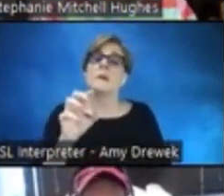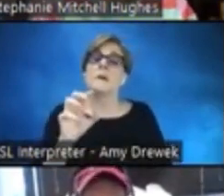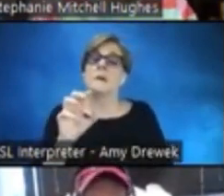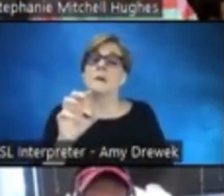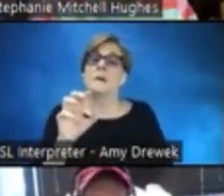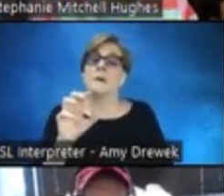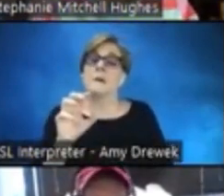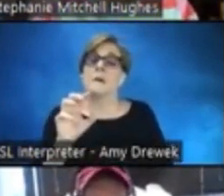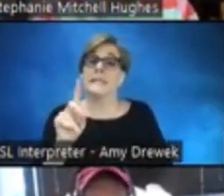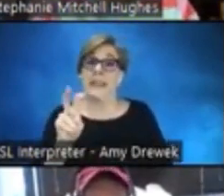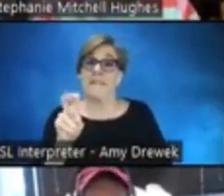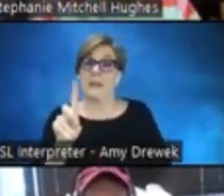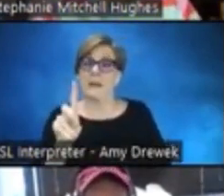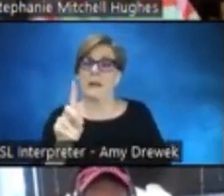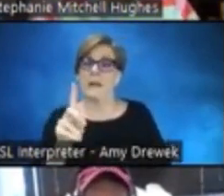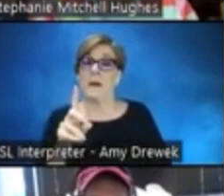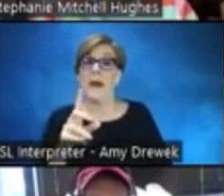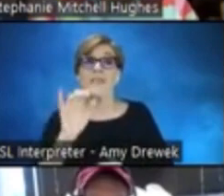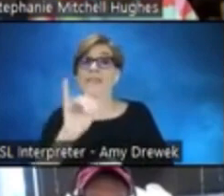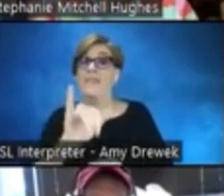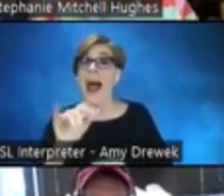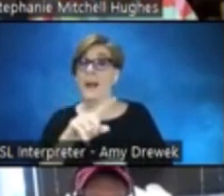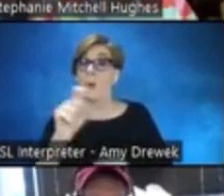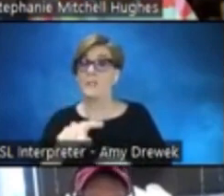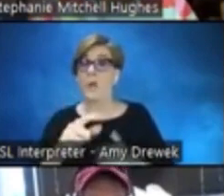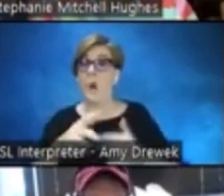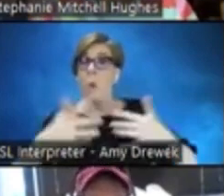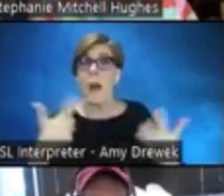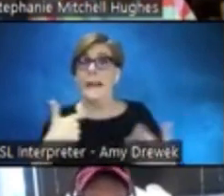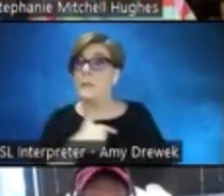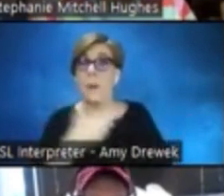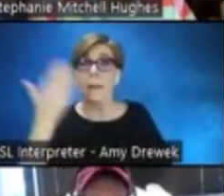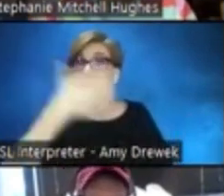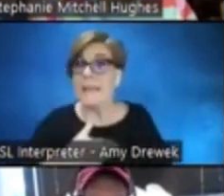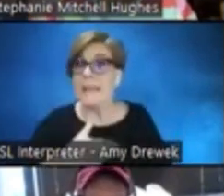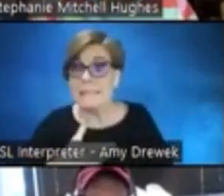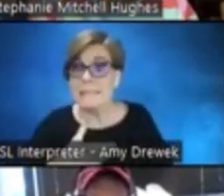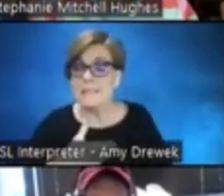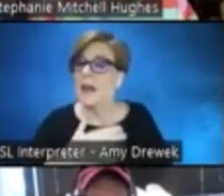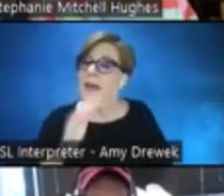WHAT IT MISSES IS THE CHALLENGES AND DISCRIMINATION.